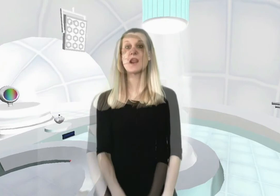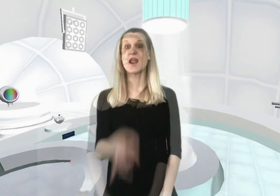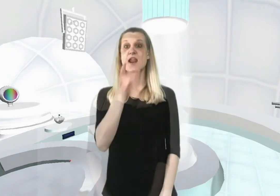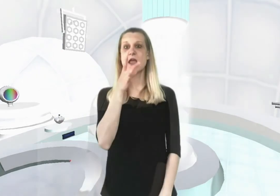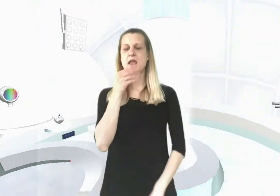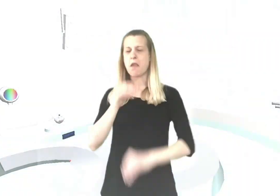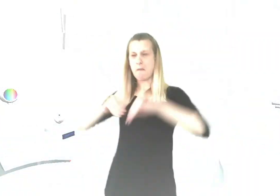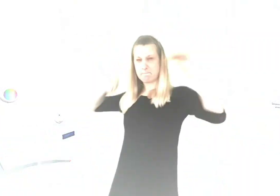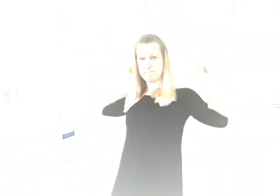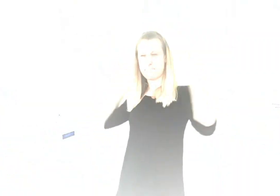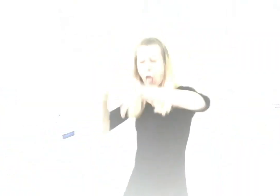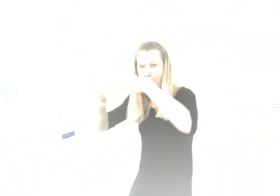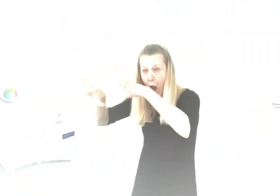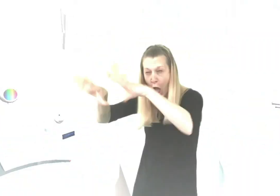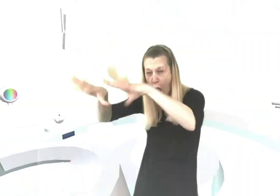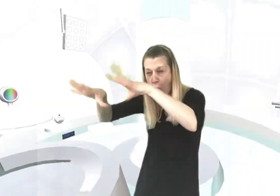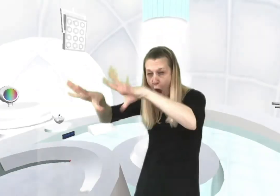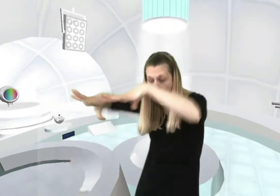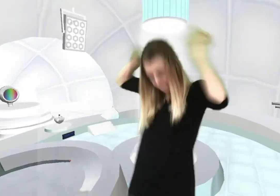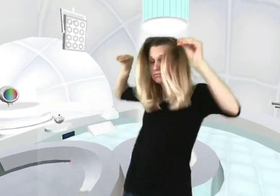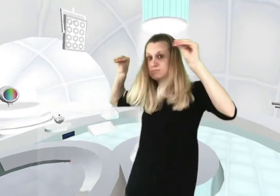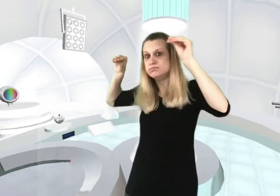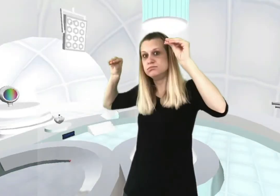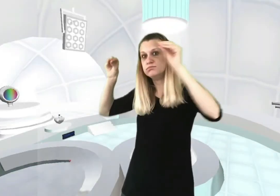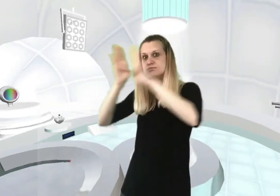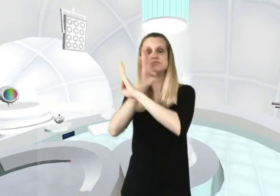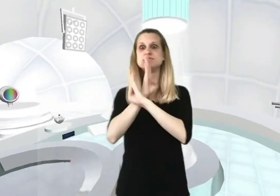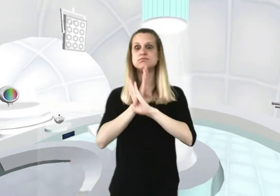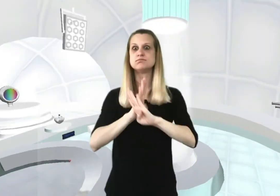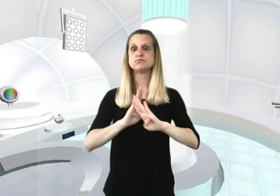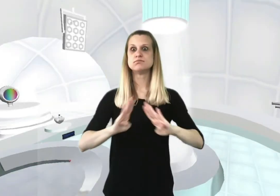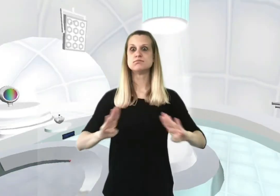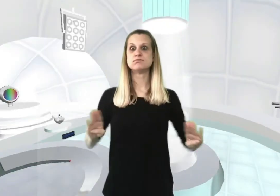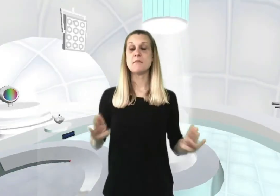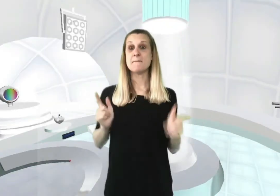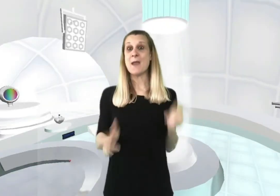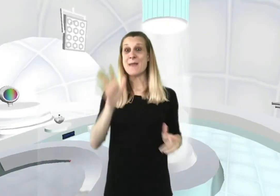There was a blinding flash. Then there was silence.